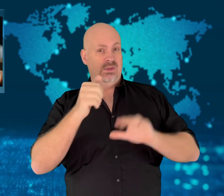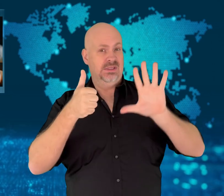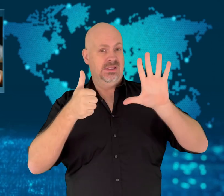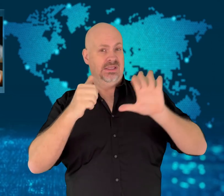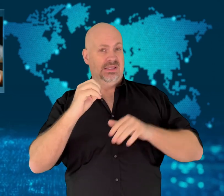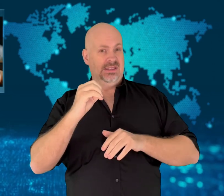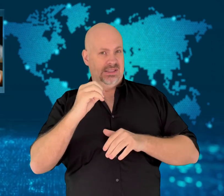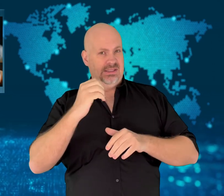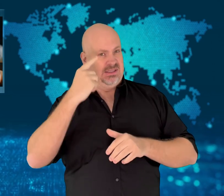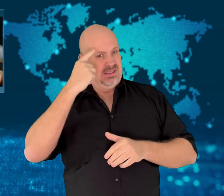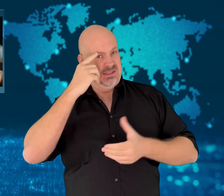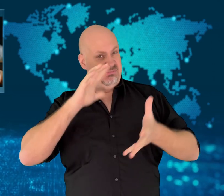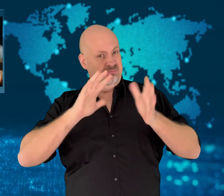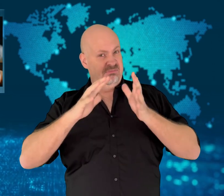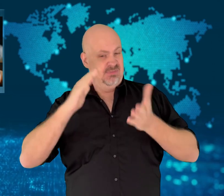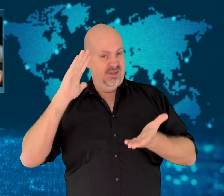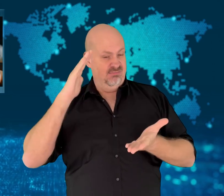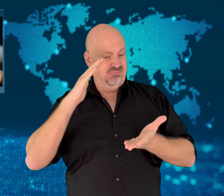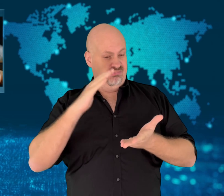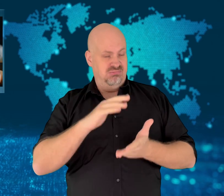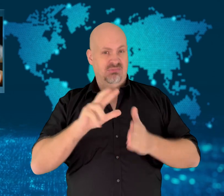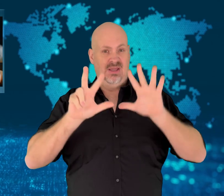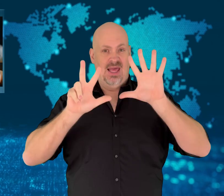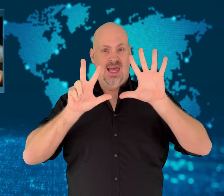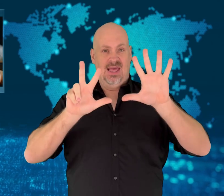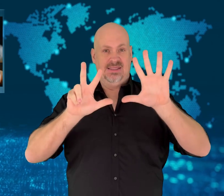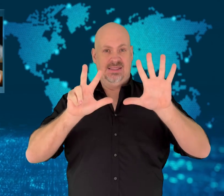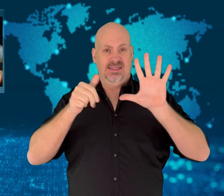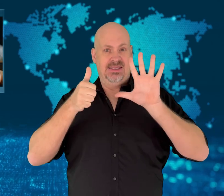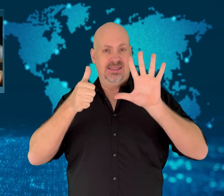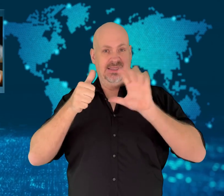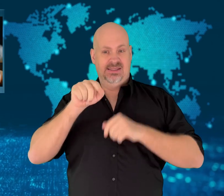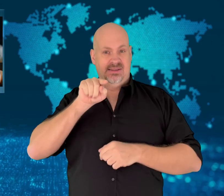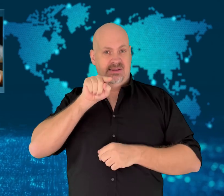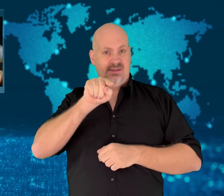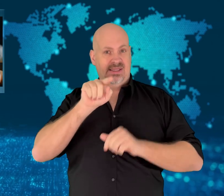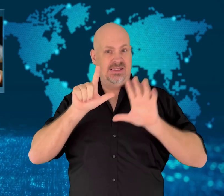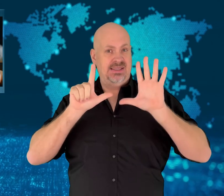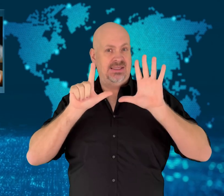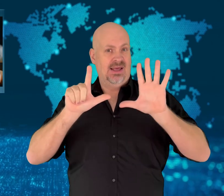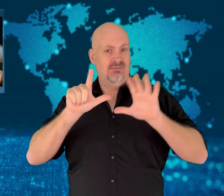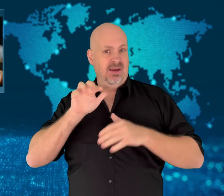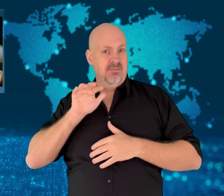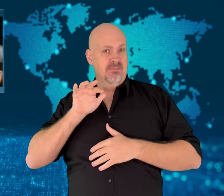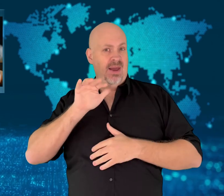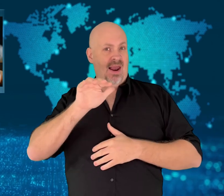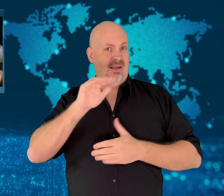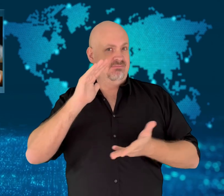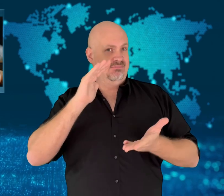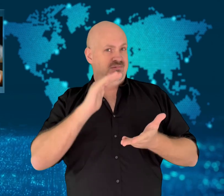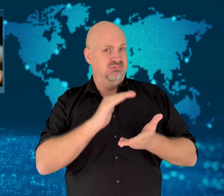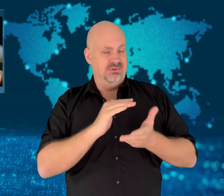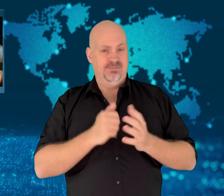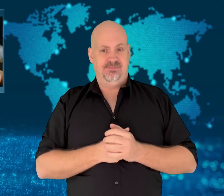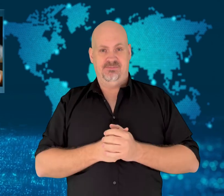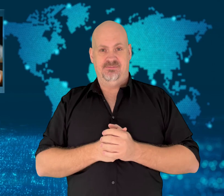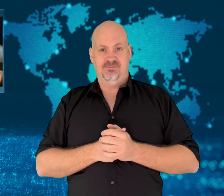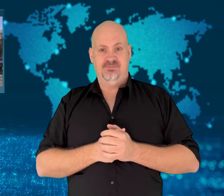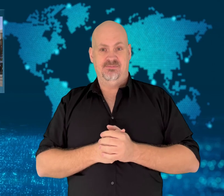By 2060, that population is projected to fall to 86.7 million.